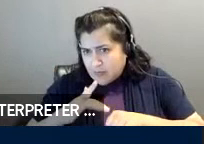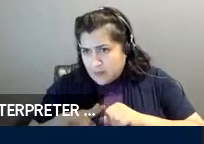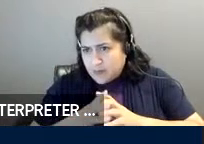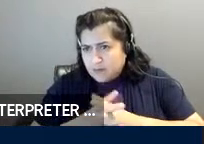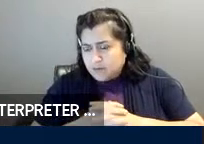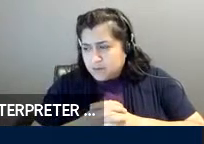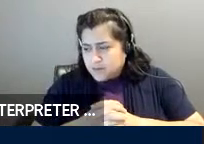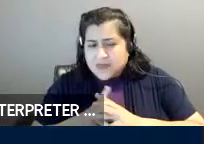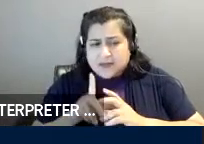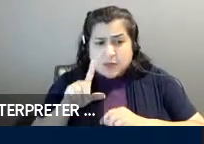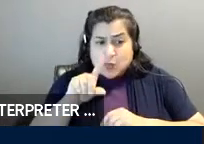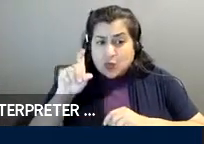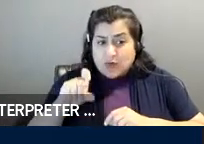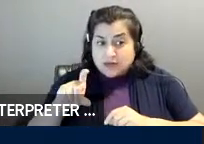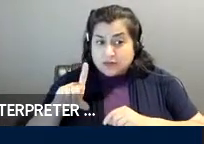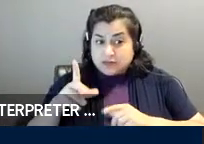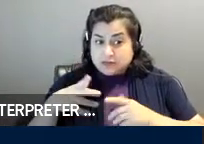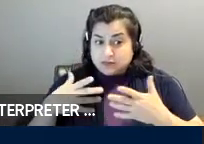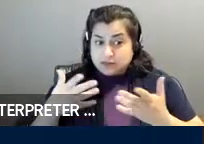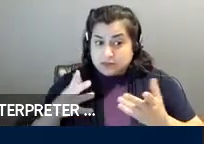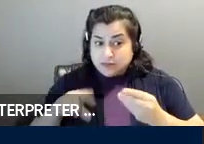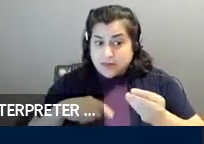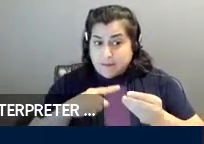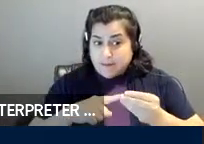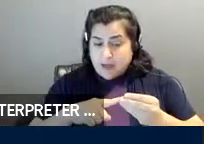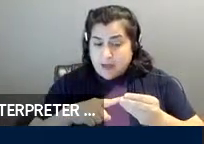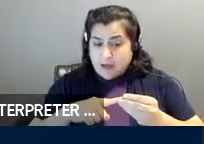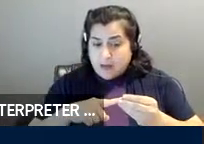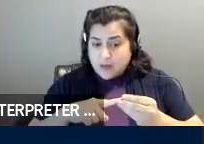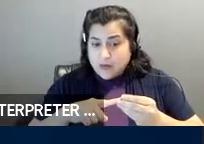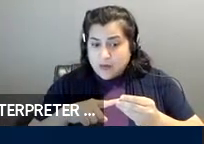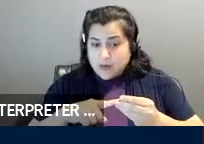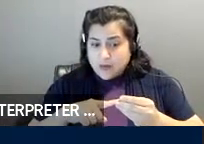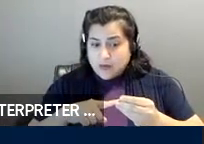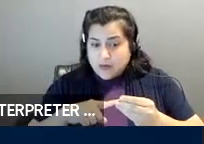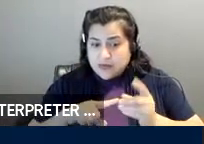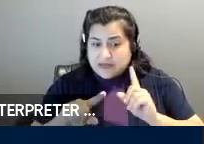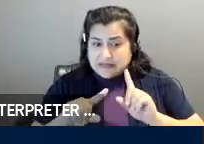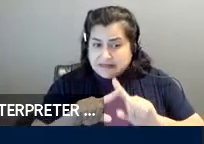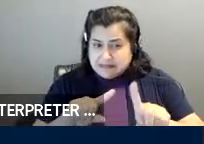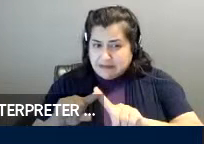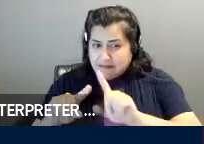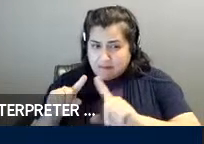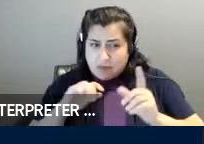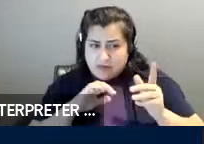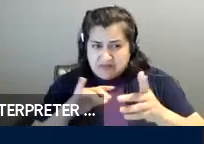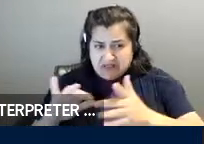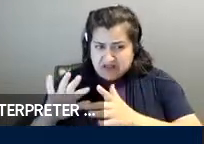So this question is really about given the different studies with the 18-inch minimum